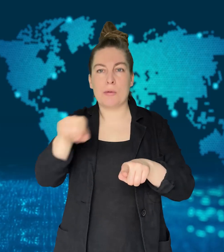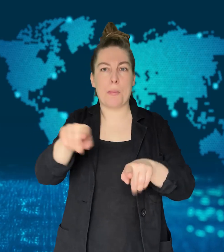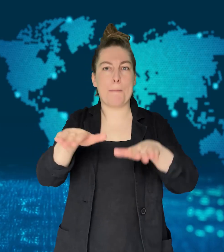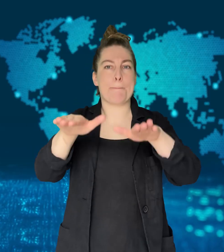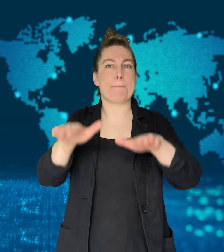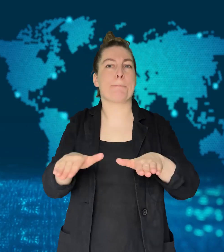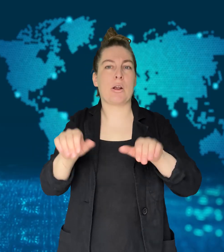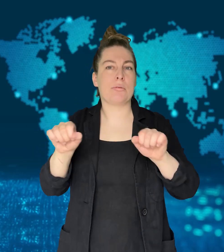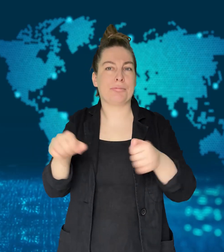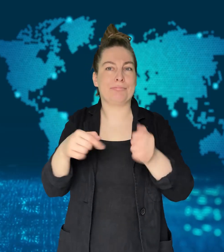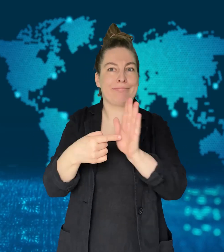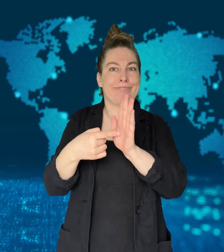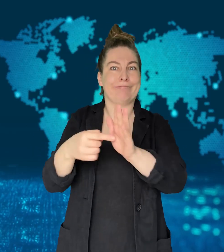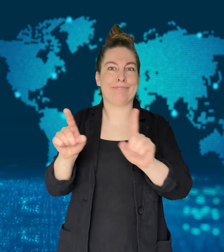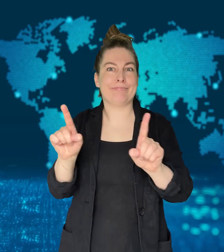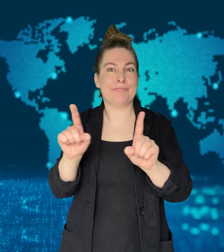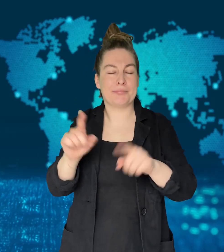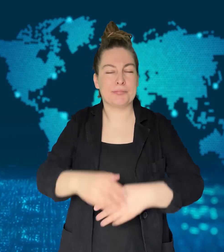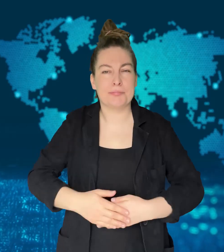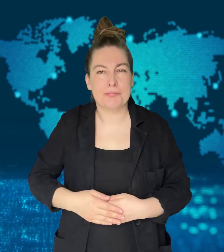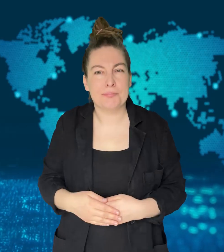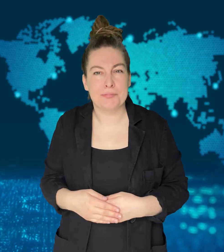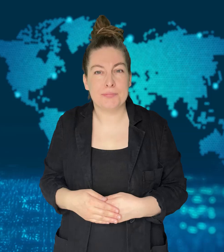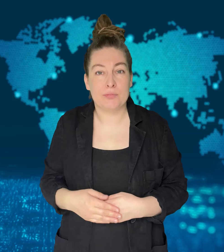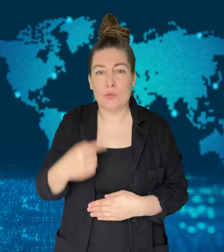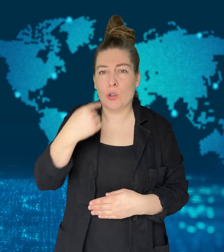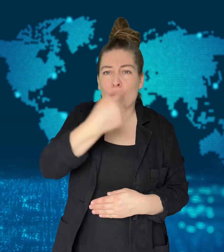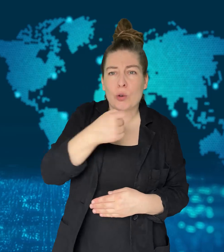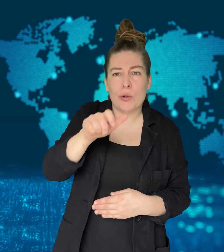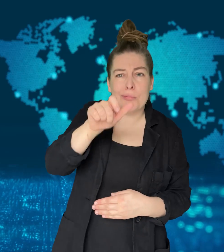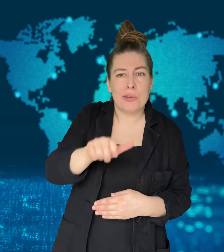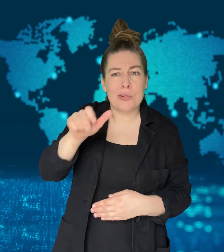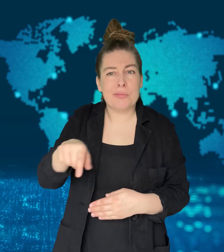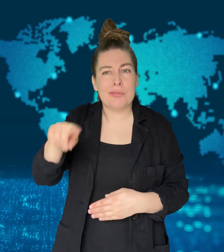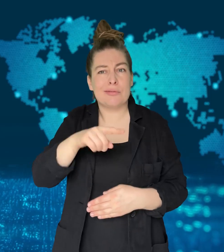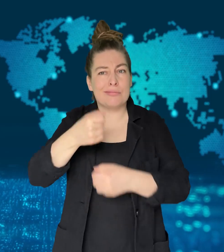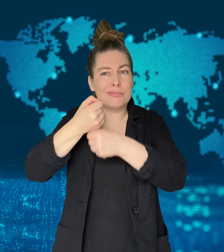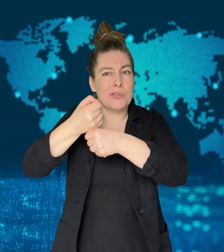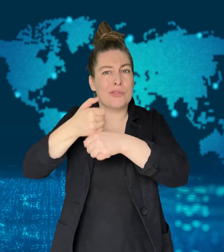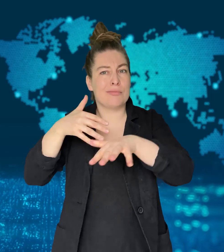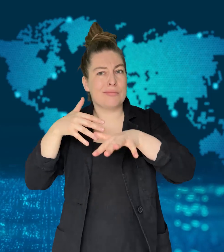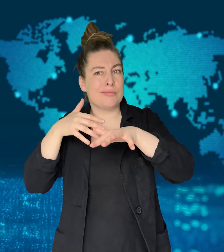To those who are protesting,